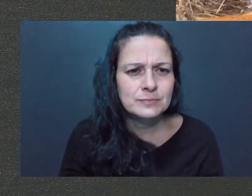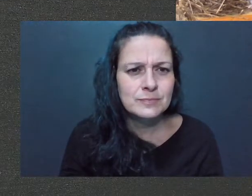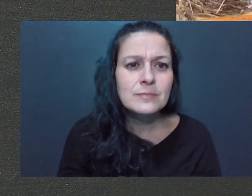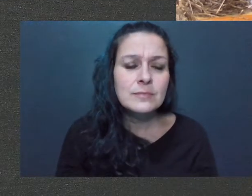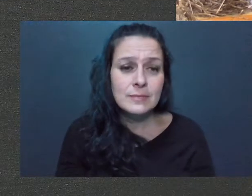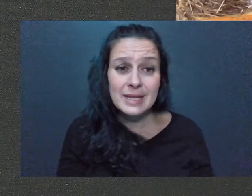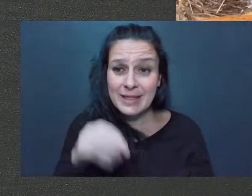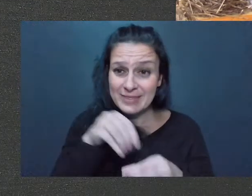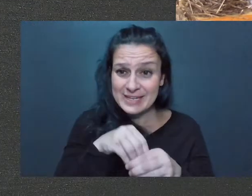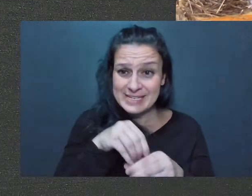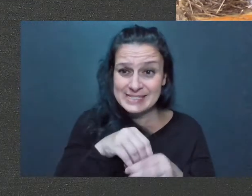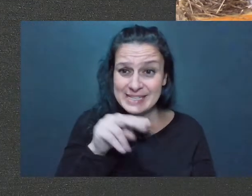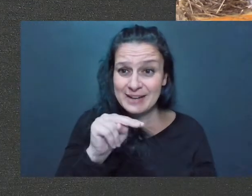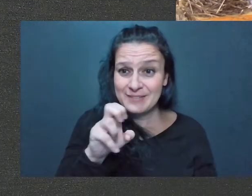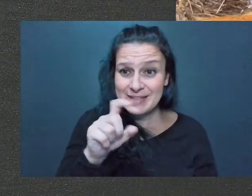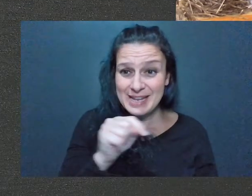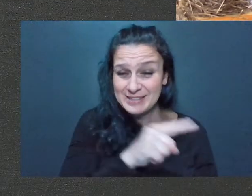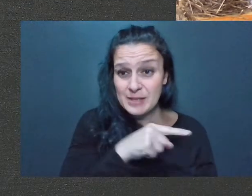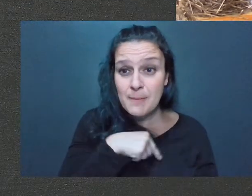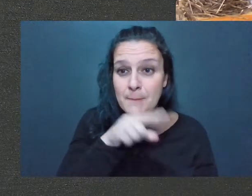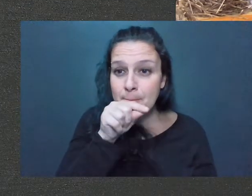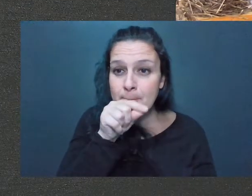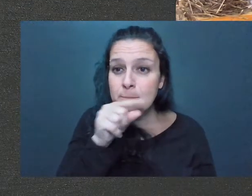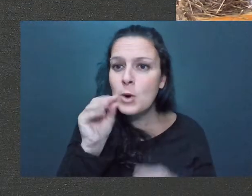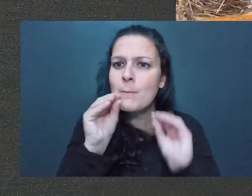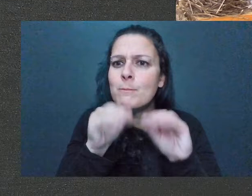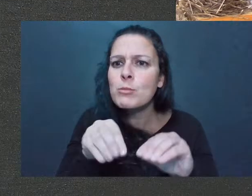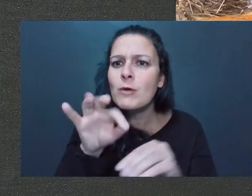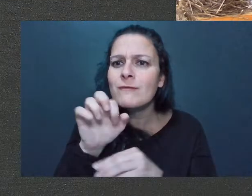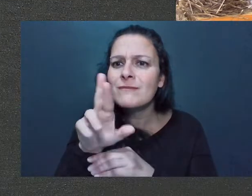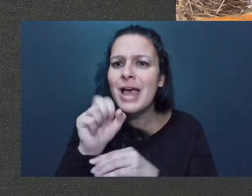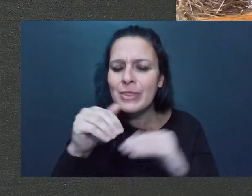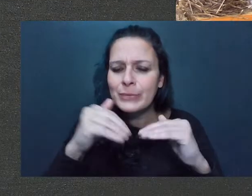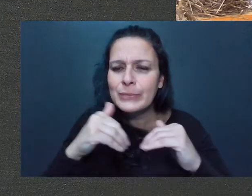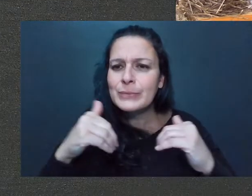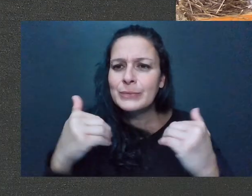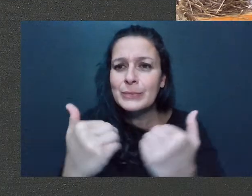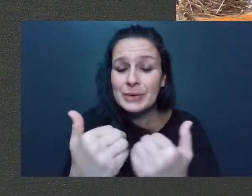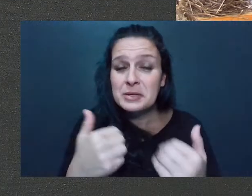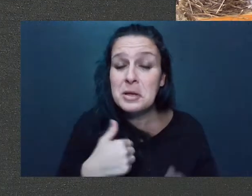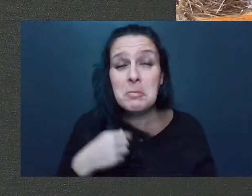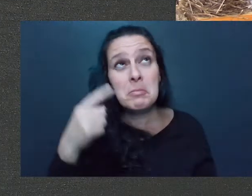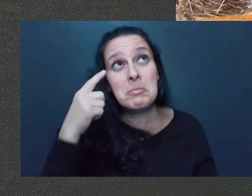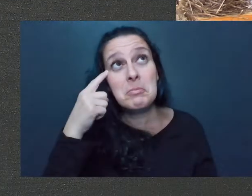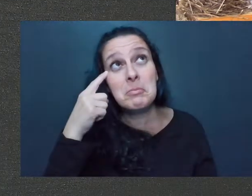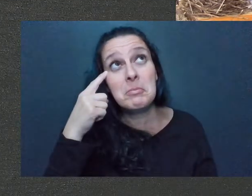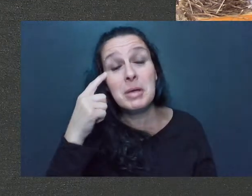the inside of the nest, this bird put feathers. Isn't that great? So I was thinking, Hmm,